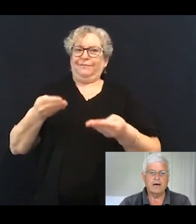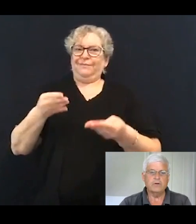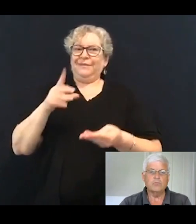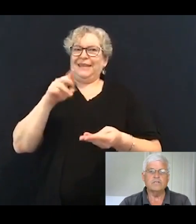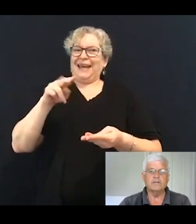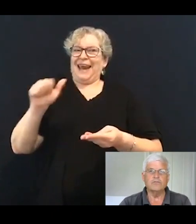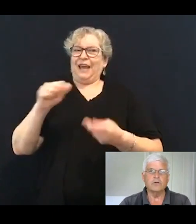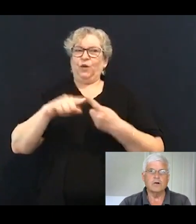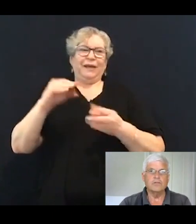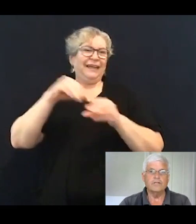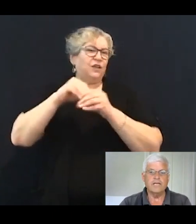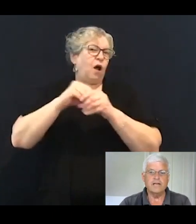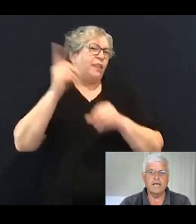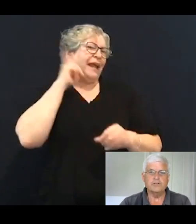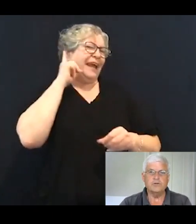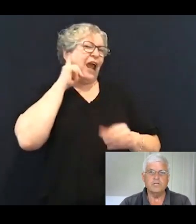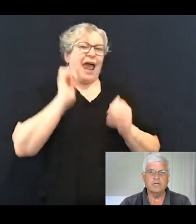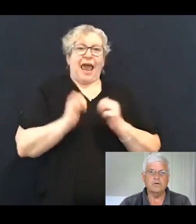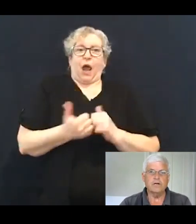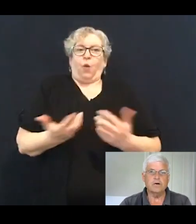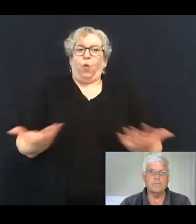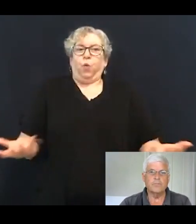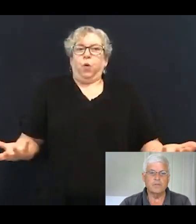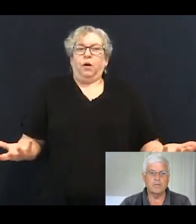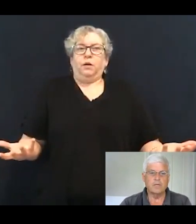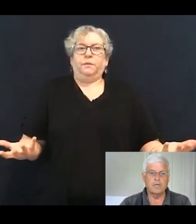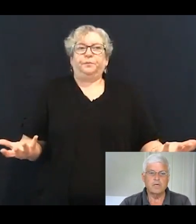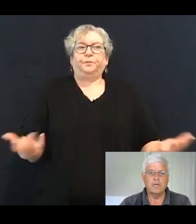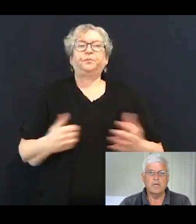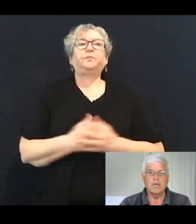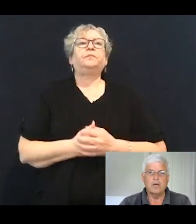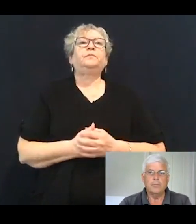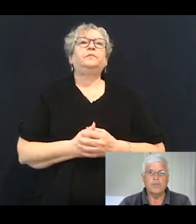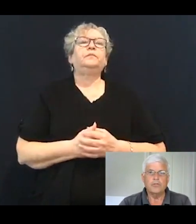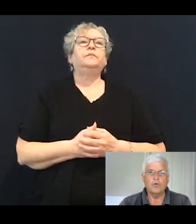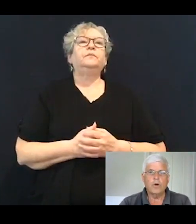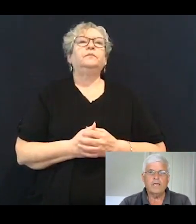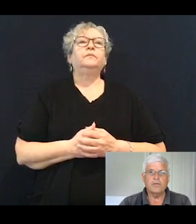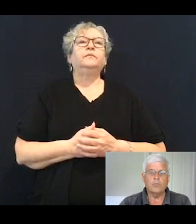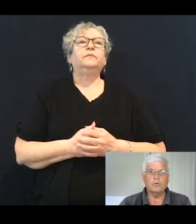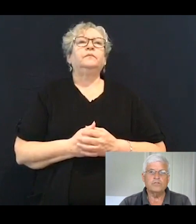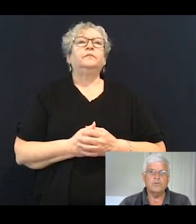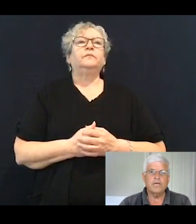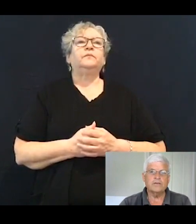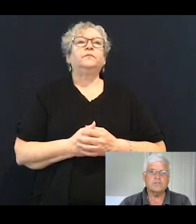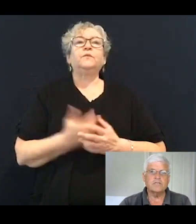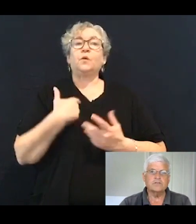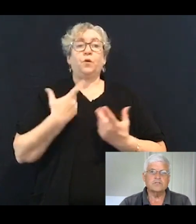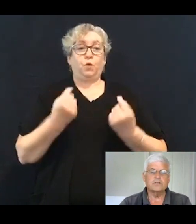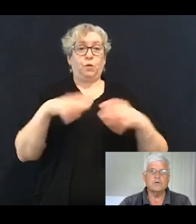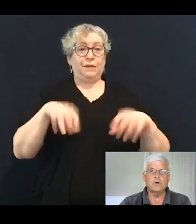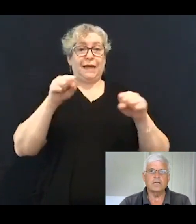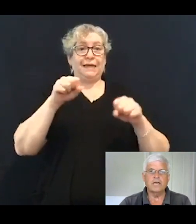the DNA to the inner ear? The way that we would do this is to, again, take the DNA